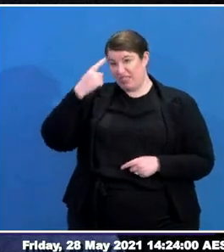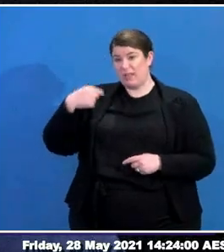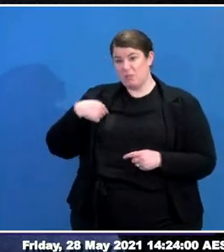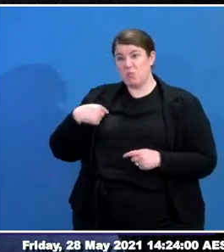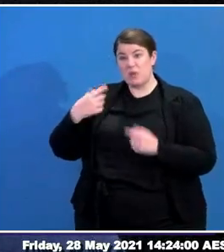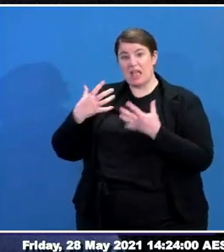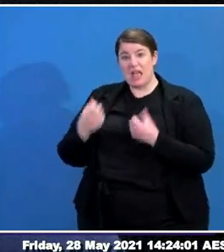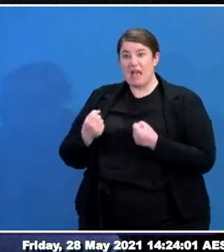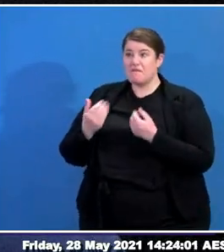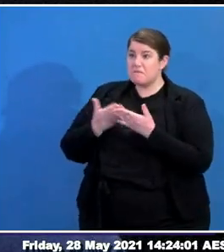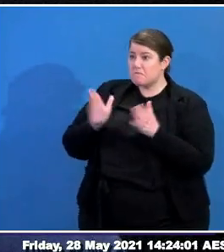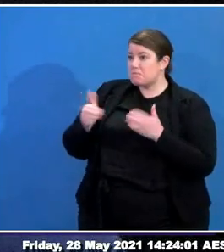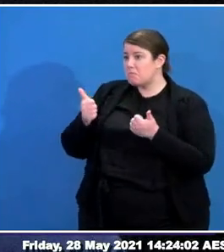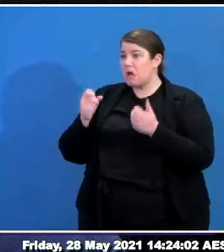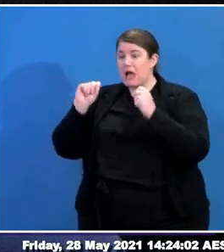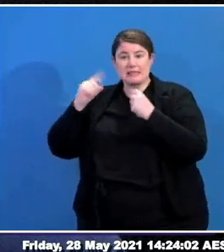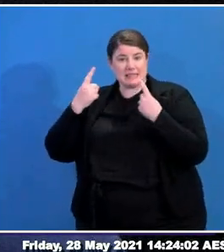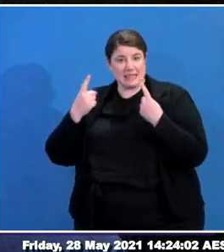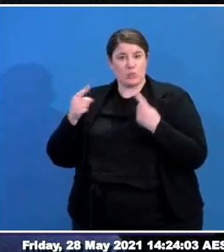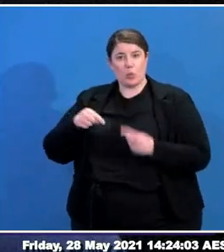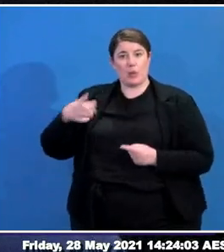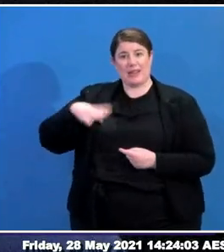its functions that it needs to have.